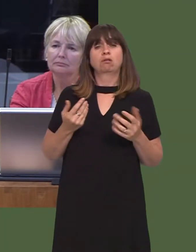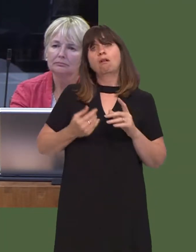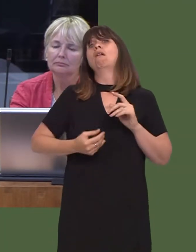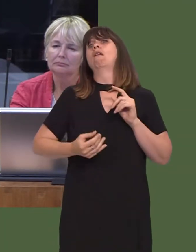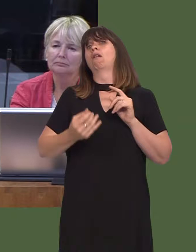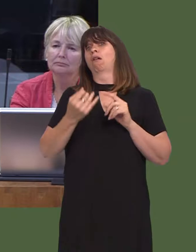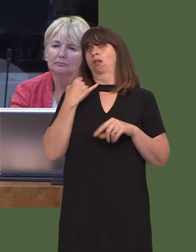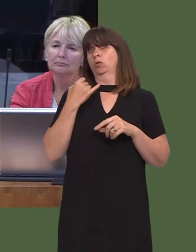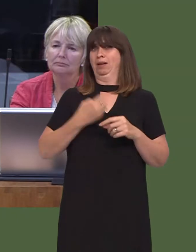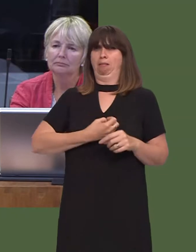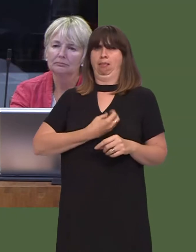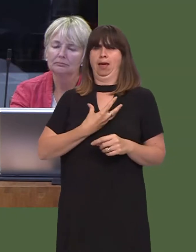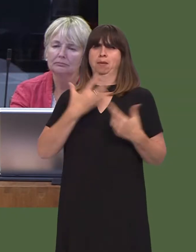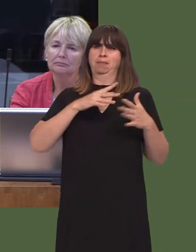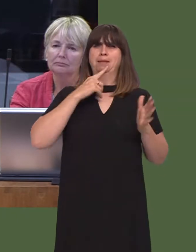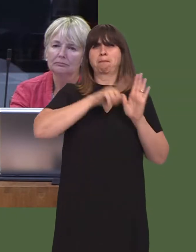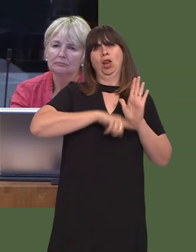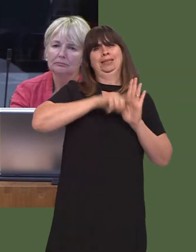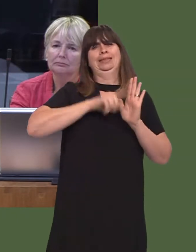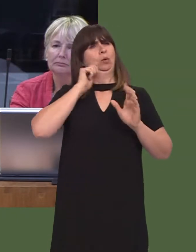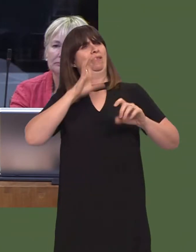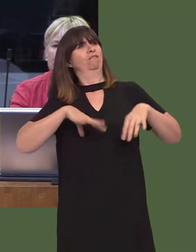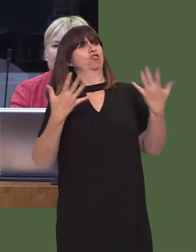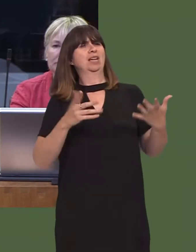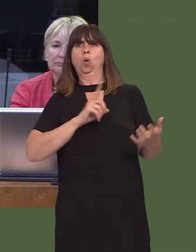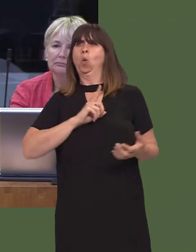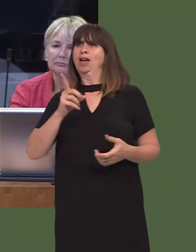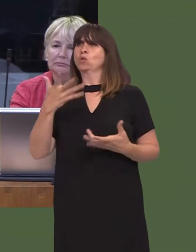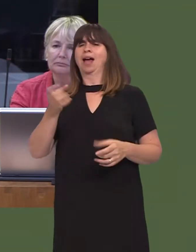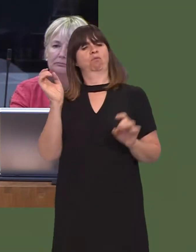was, up until last week, Labour Party policy. Why have you turned your back on them?